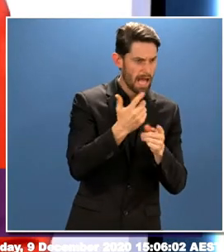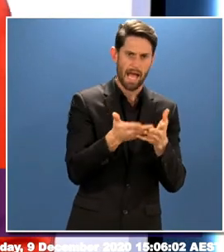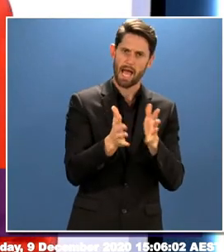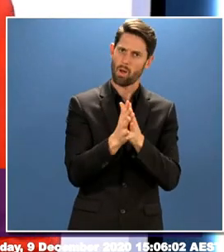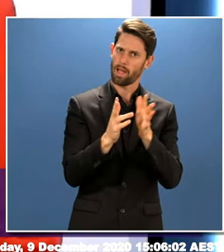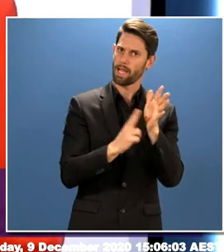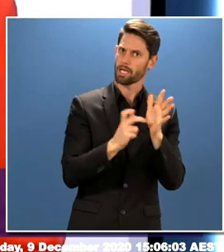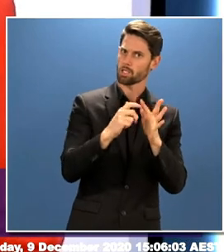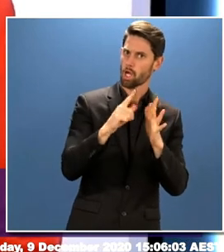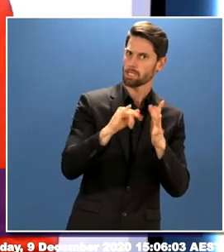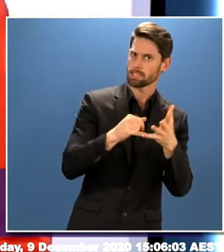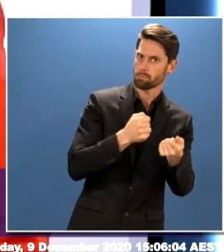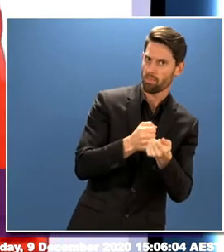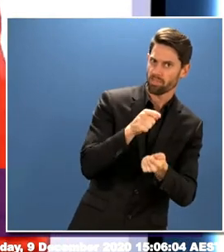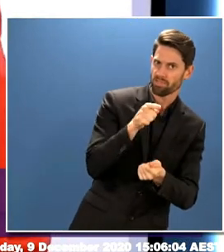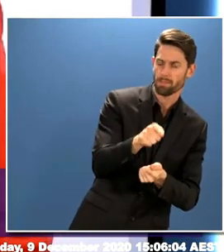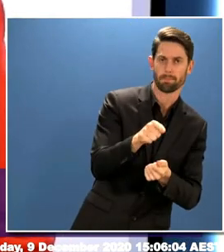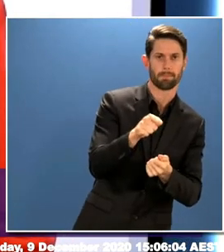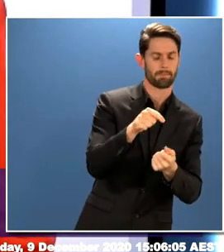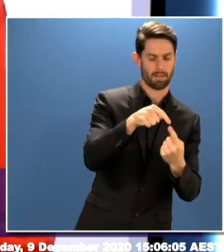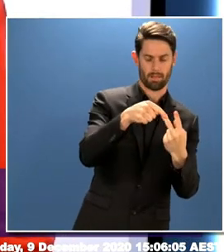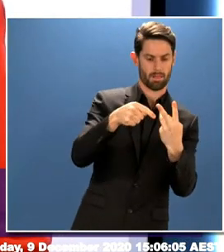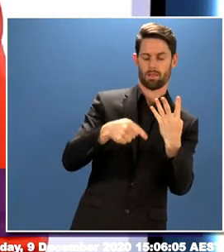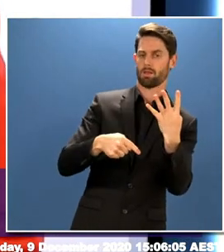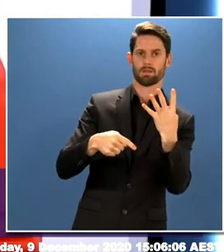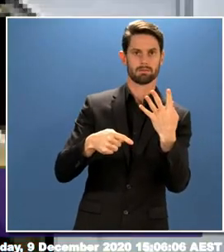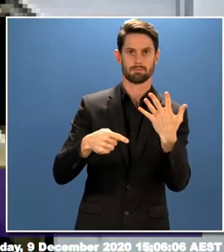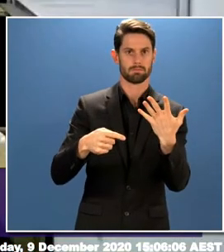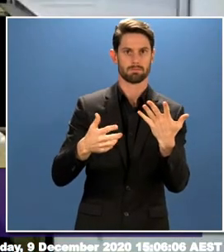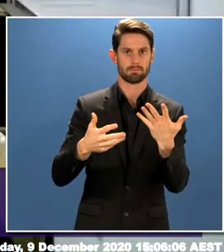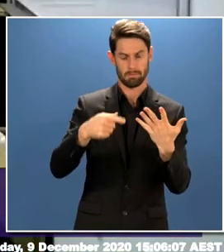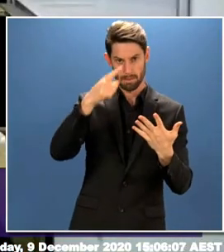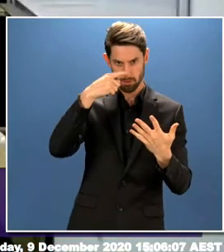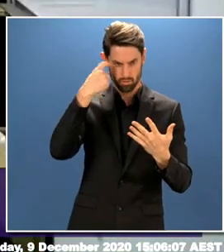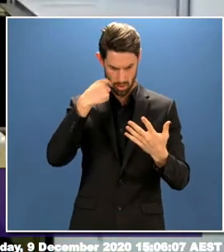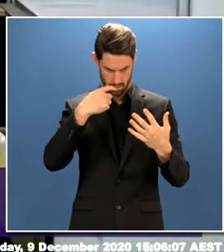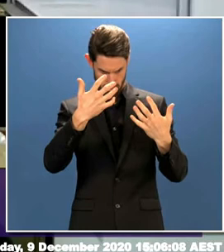is also an NDIS participant? And I think our attempts to sort of work through those